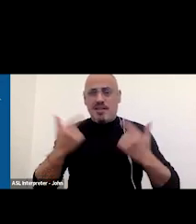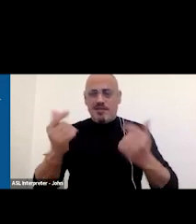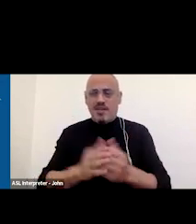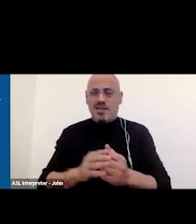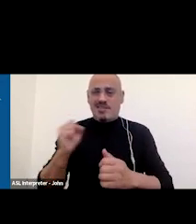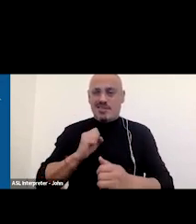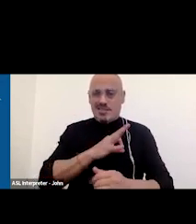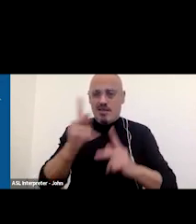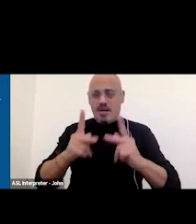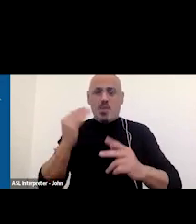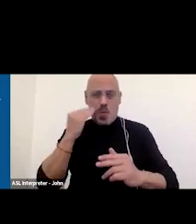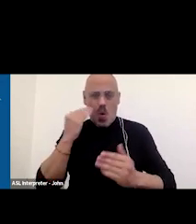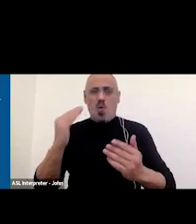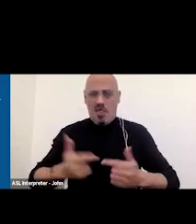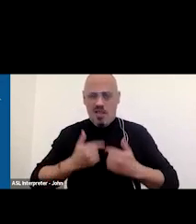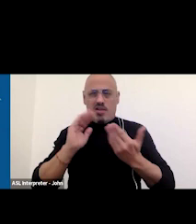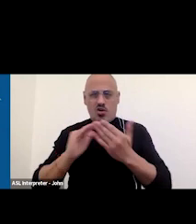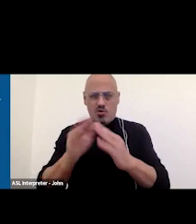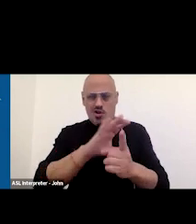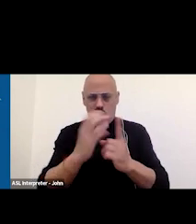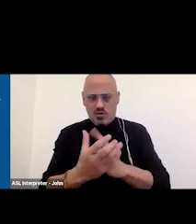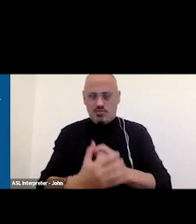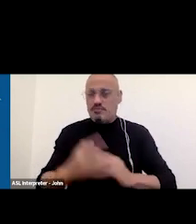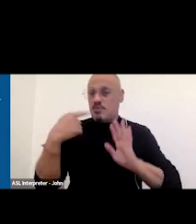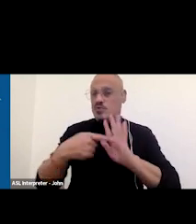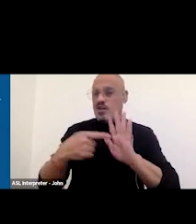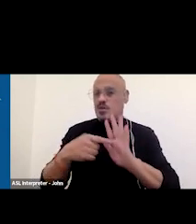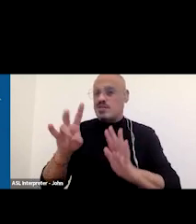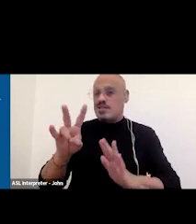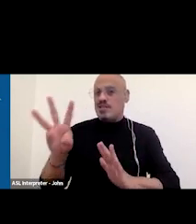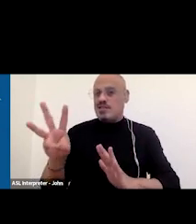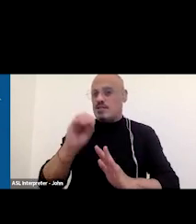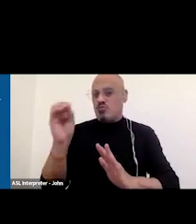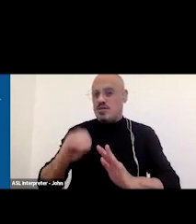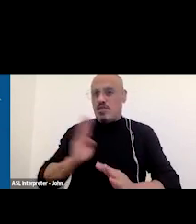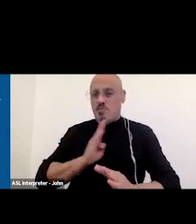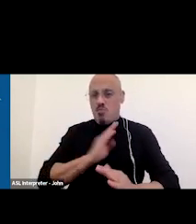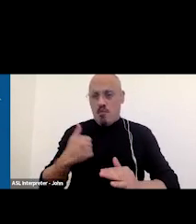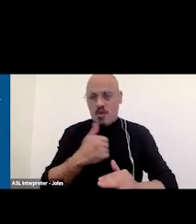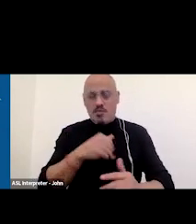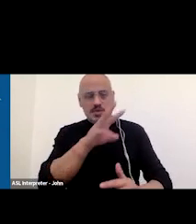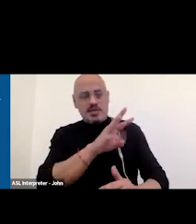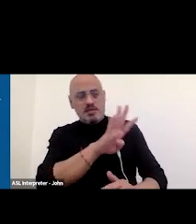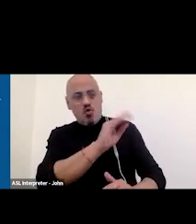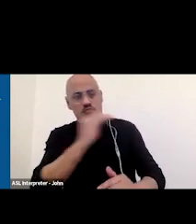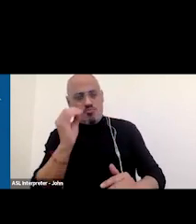that live and know the community and culture. For example, 76% of board members and 64% of staff